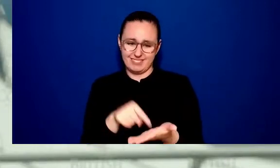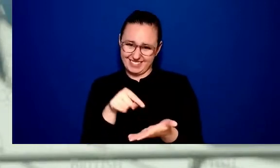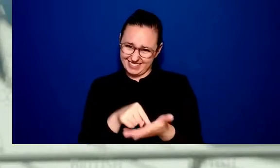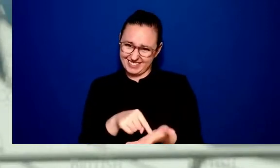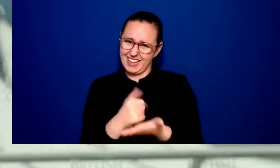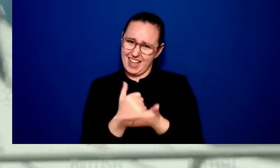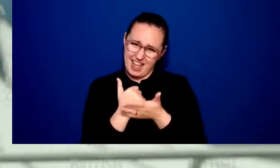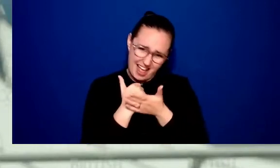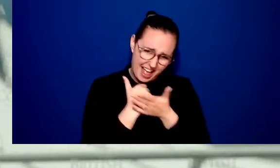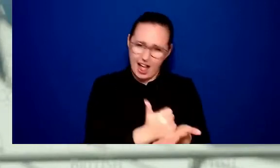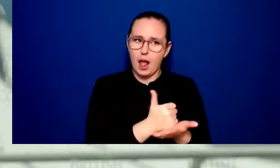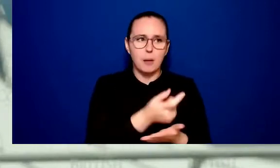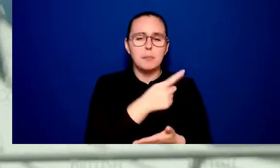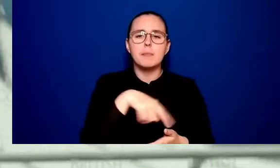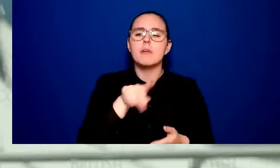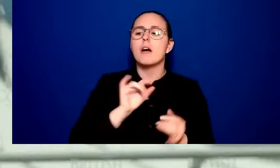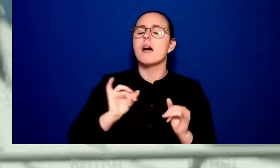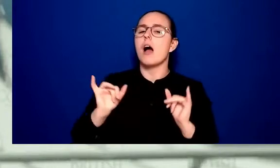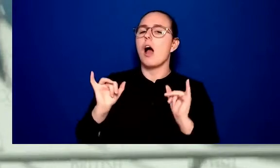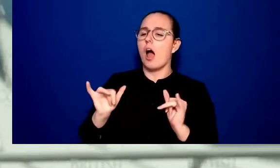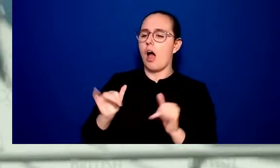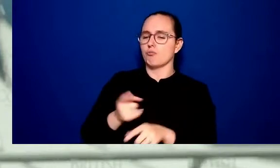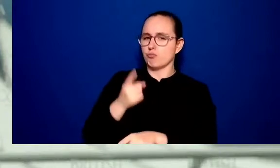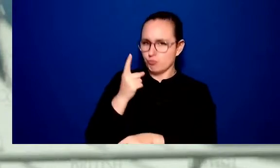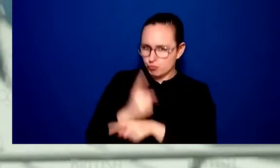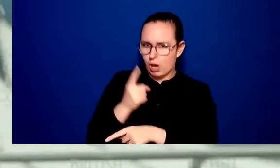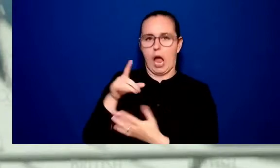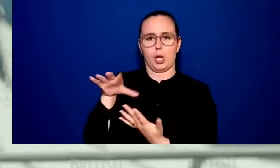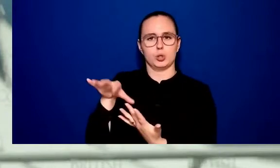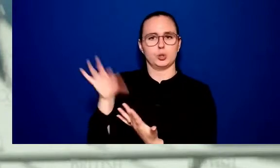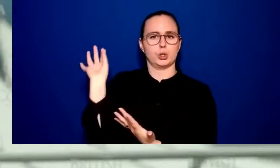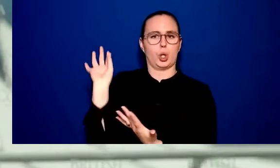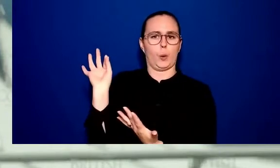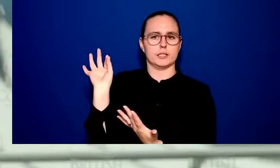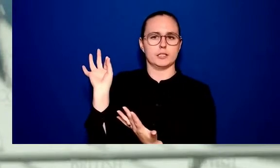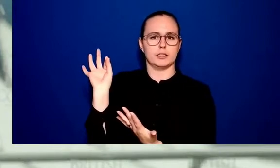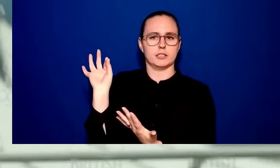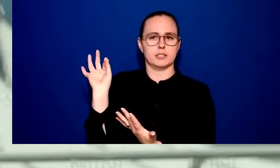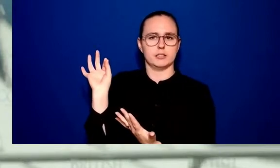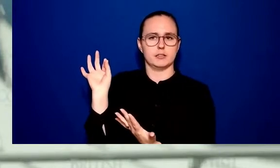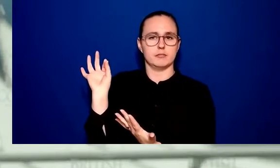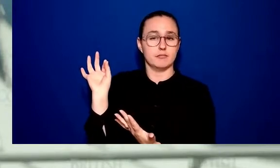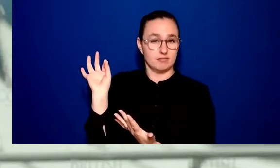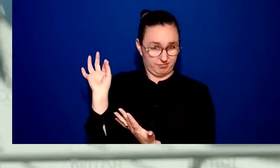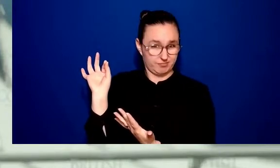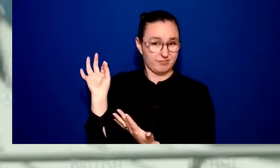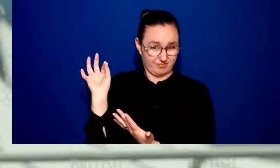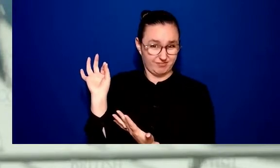right choice and it's so important right now. Has the